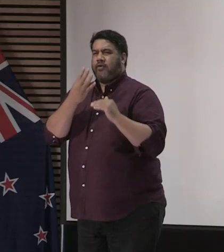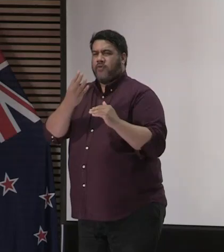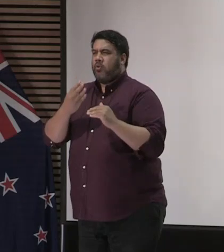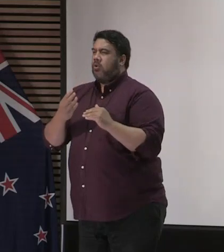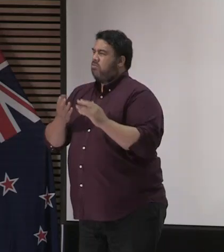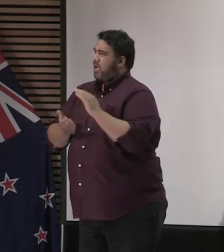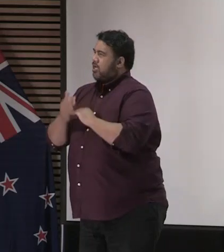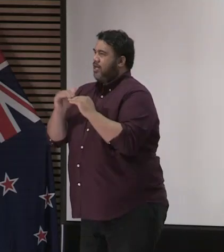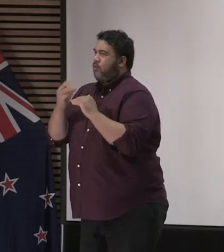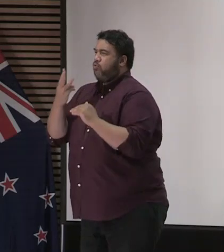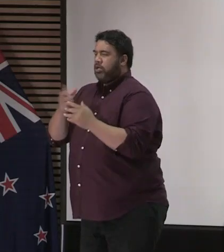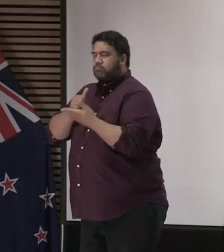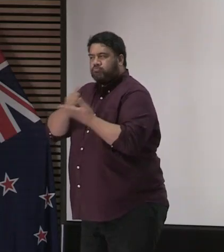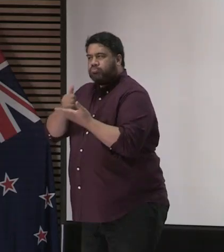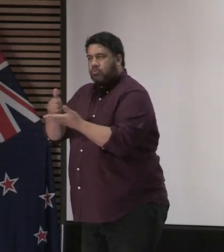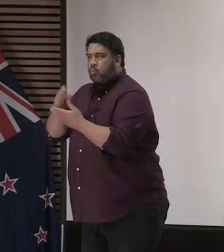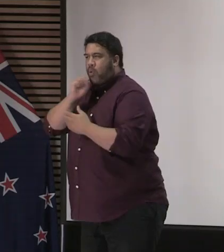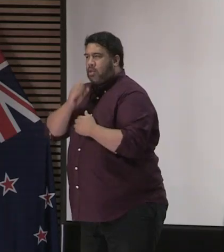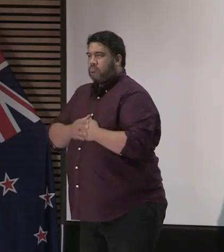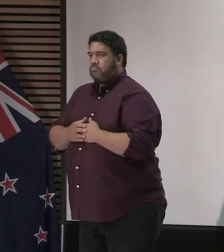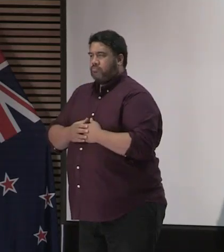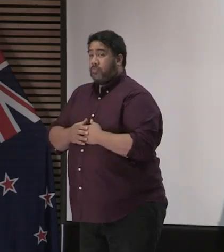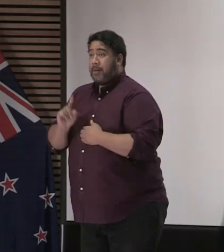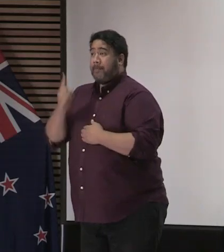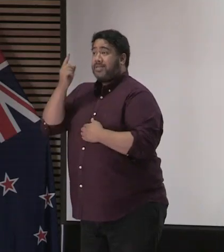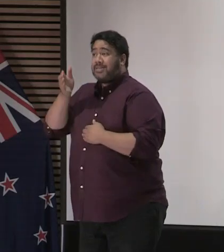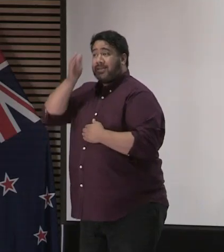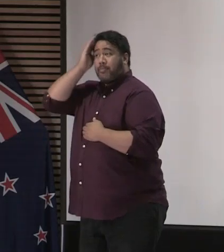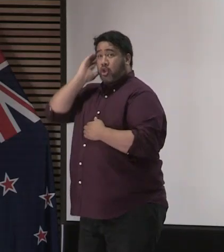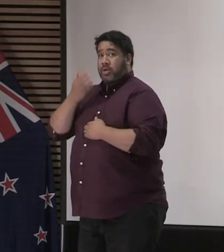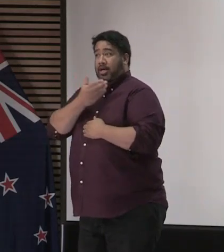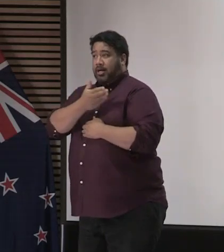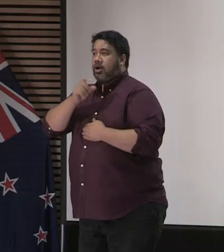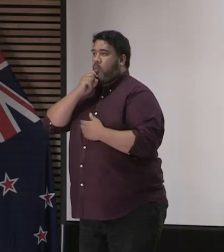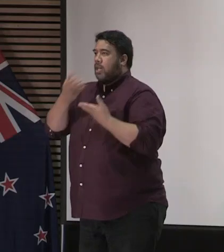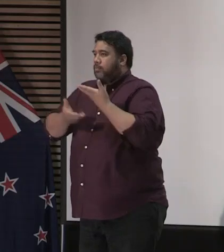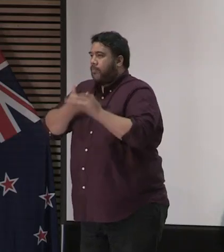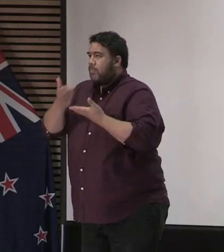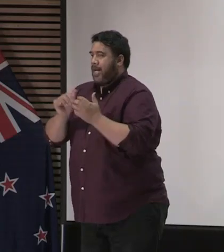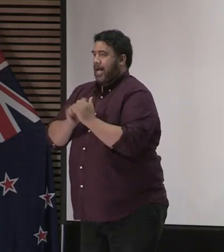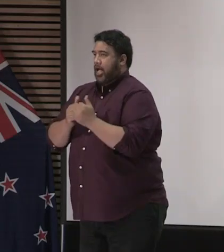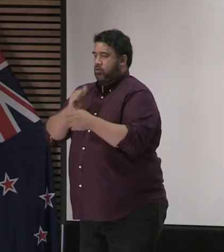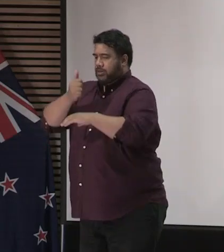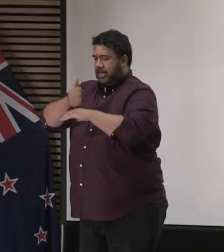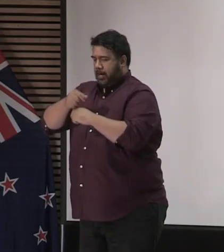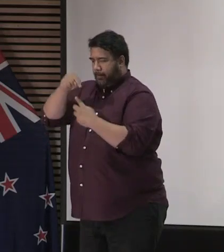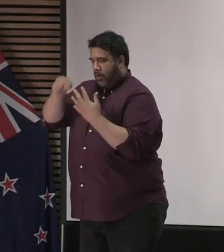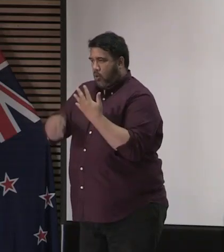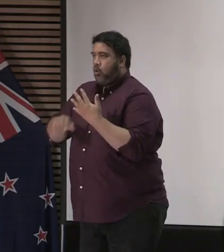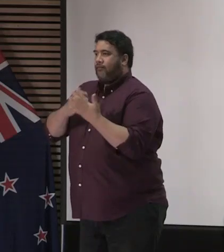another. I'm joined here today by the Minister for Social